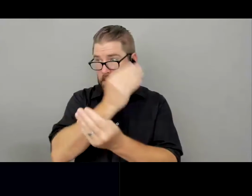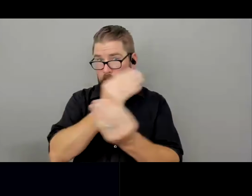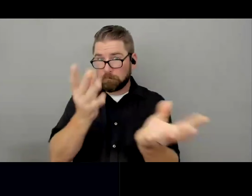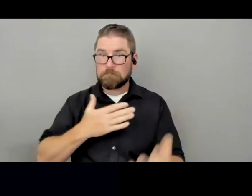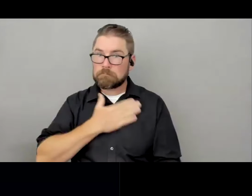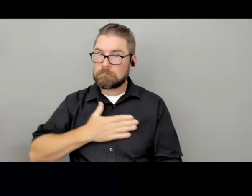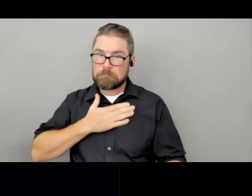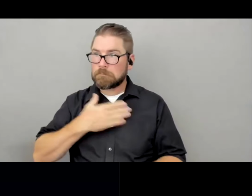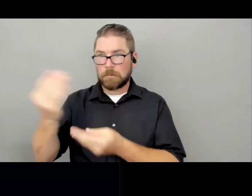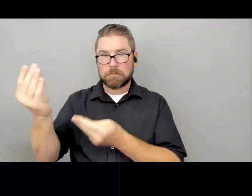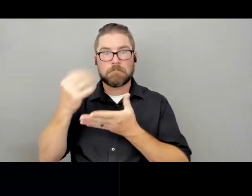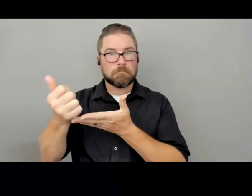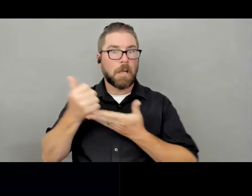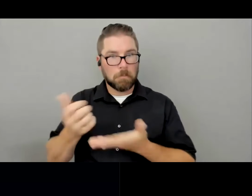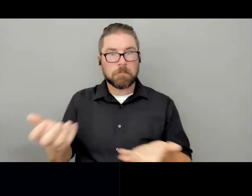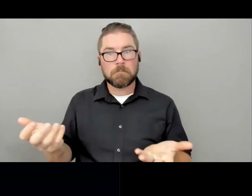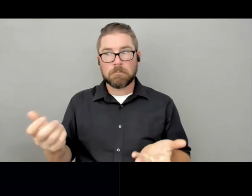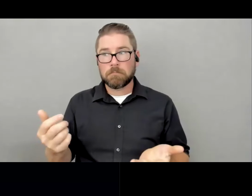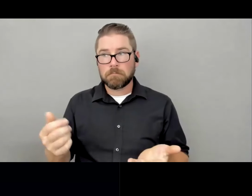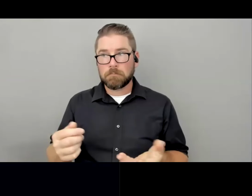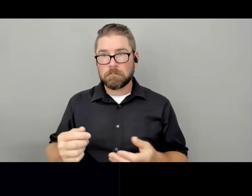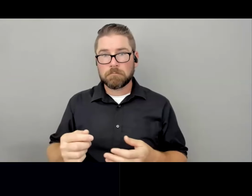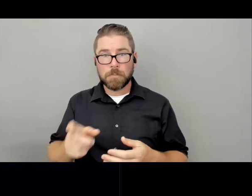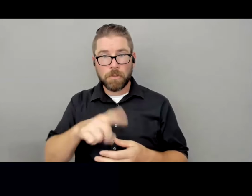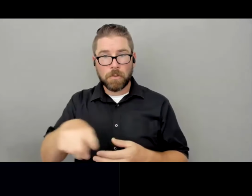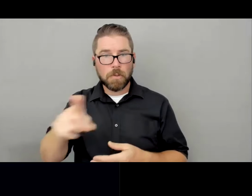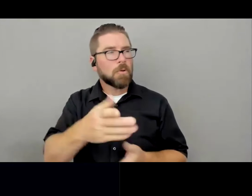We can reach out to you and get your opinions.